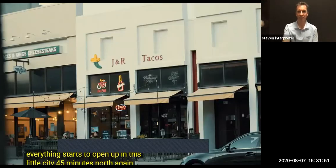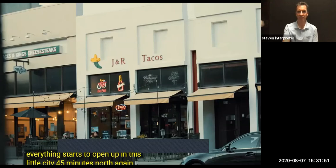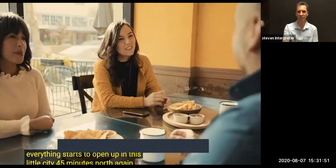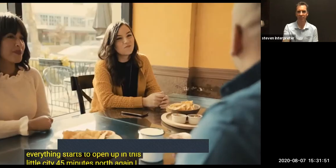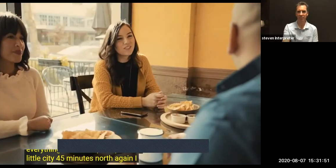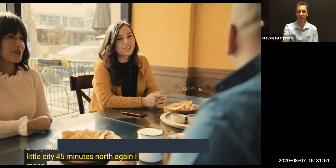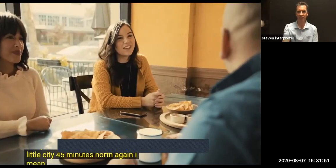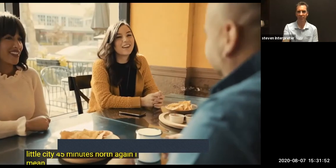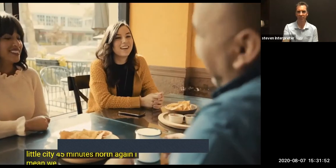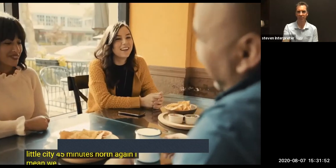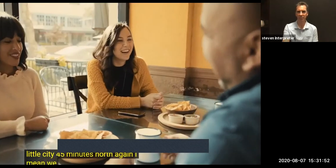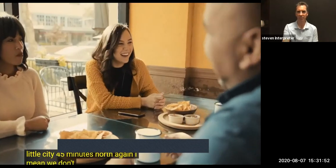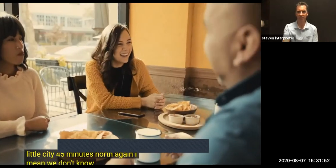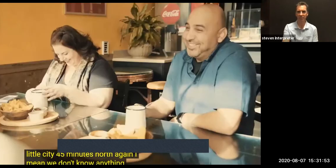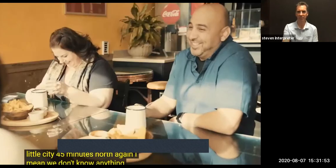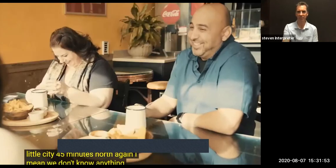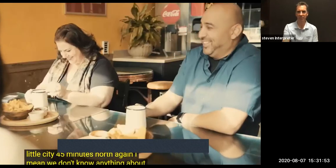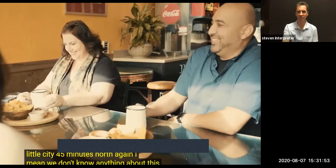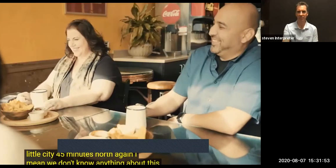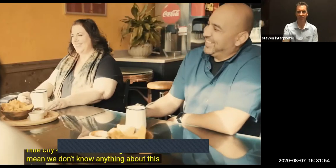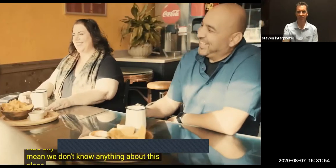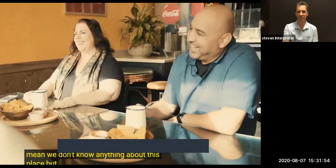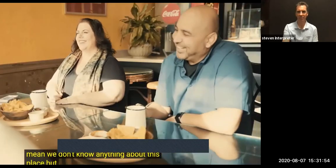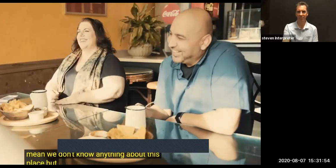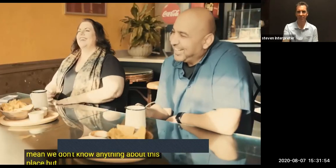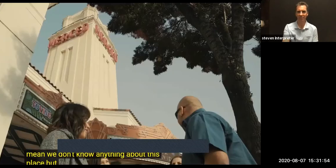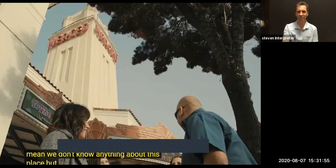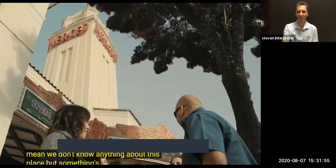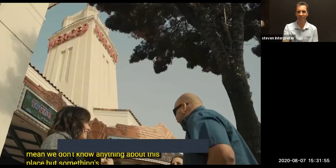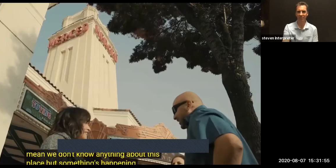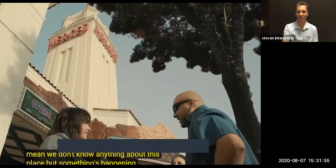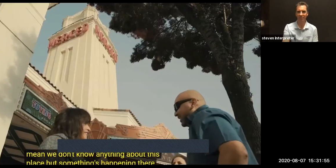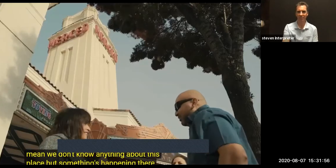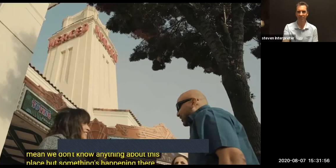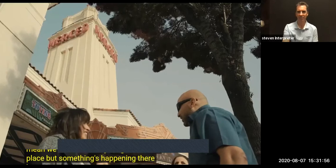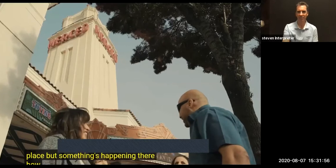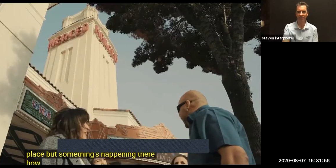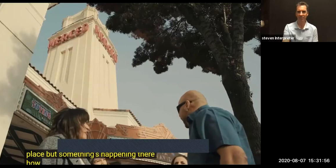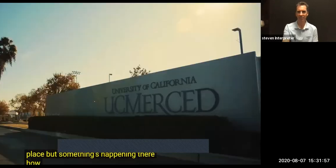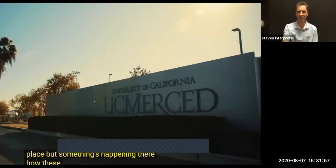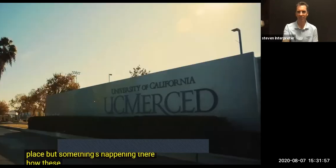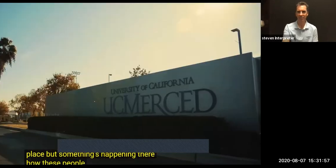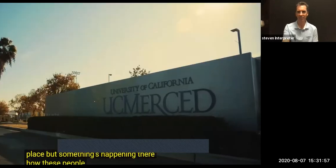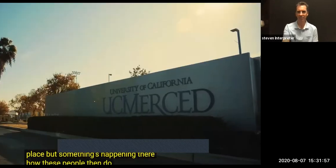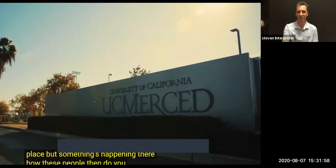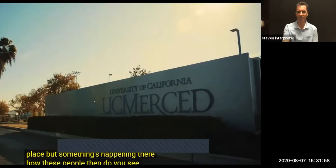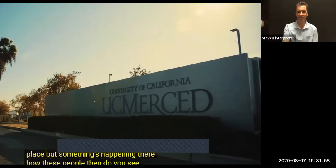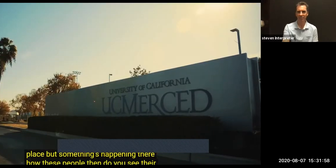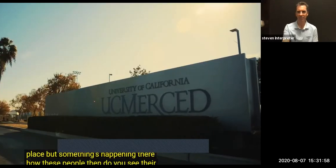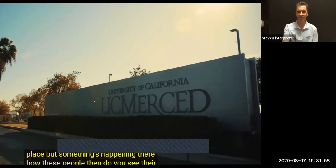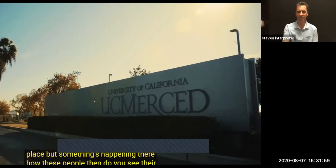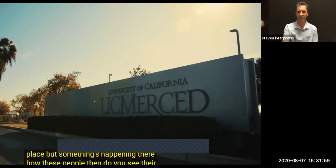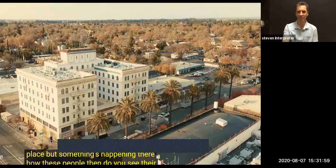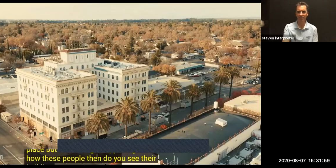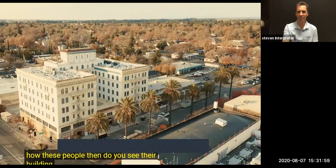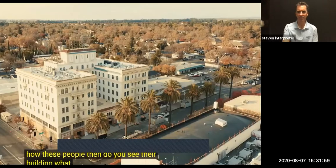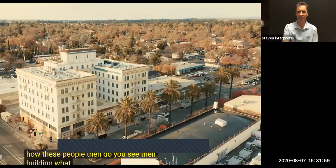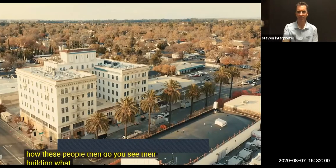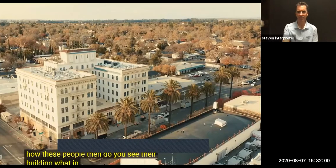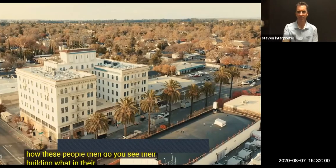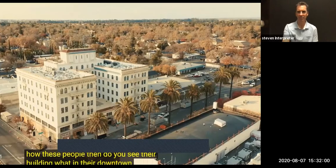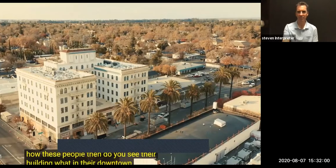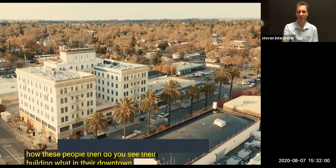Again, I mean, we don't know anything about this place but something's happening, then how these people. And do you see their building what in their downtown